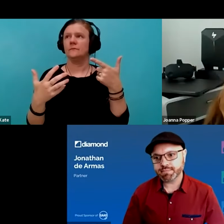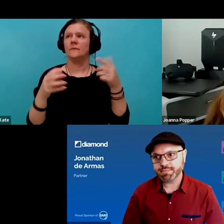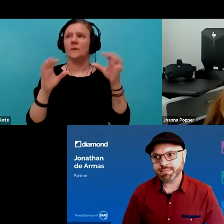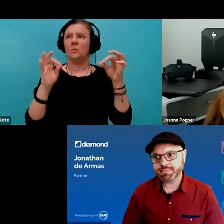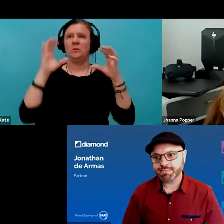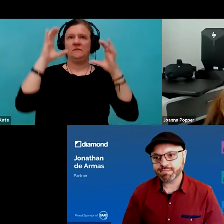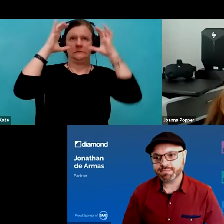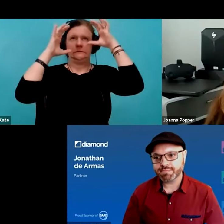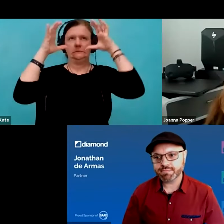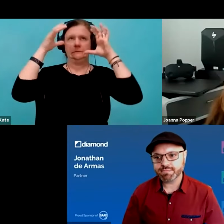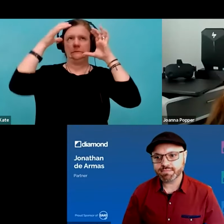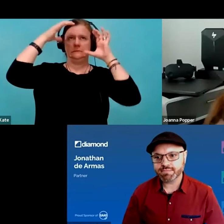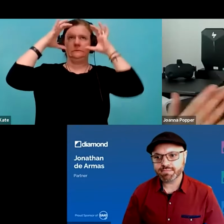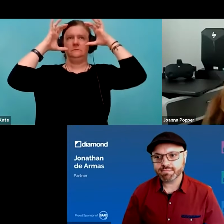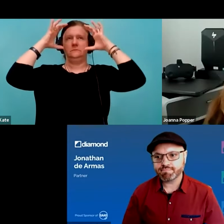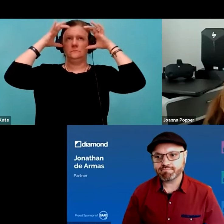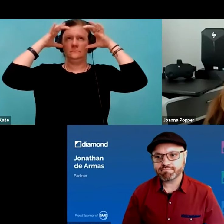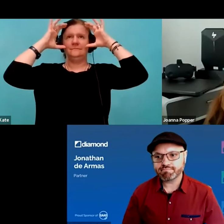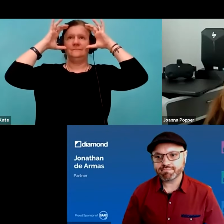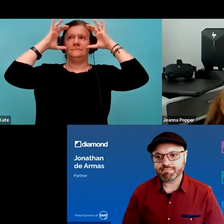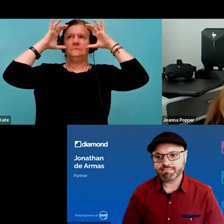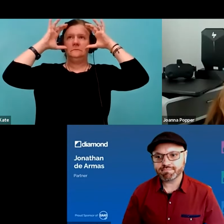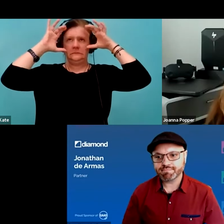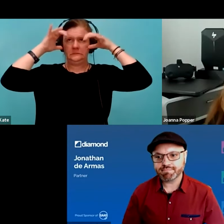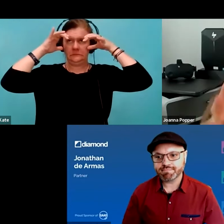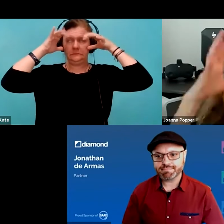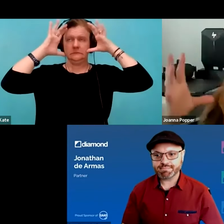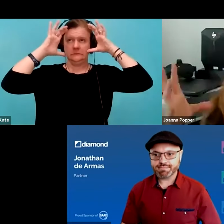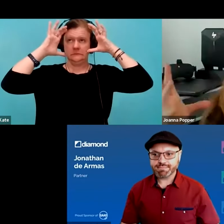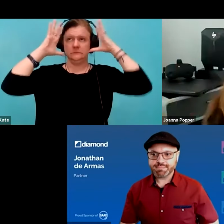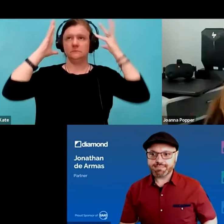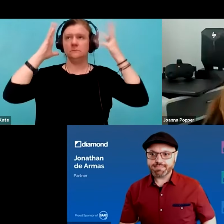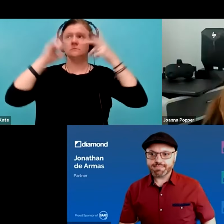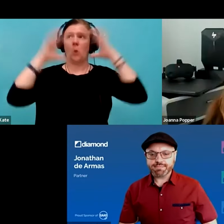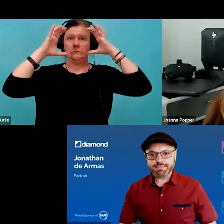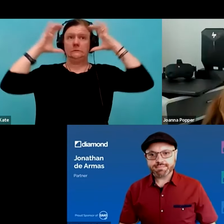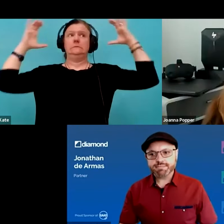such that made so maybe that you don't need glasses when you're wearing it, or you can make it big enough that